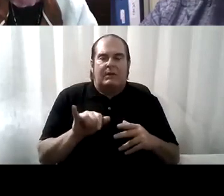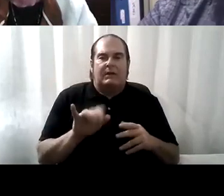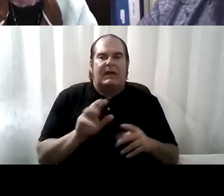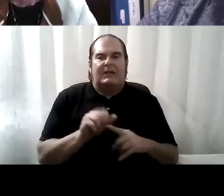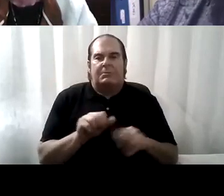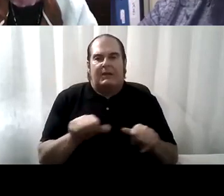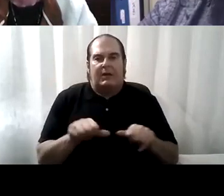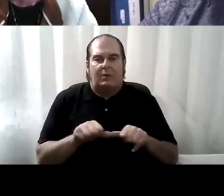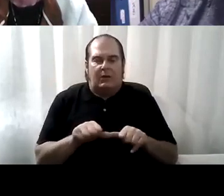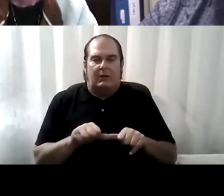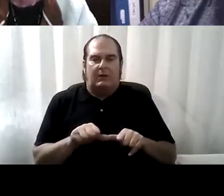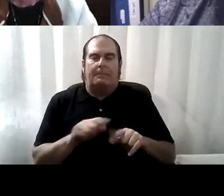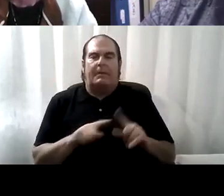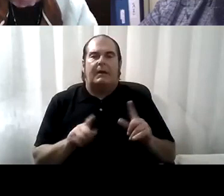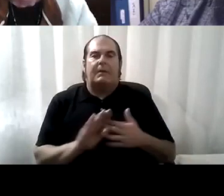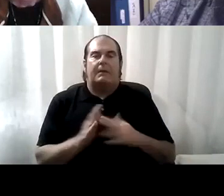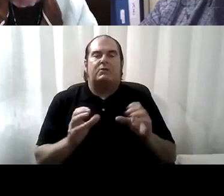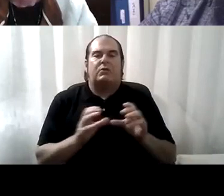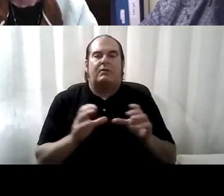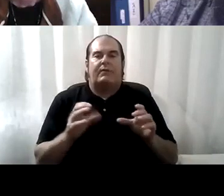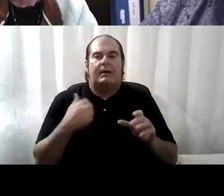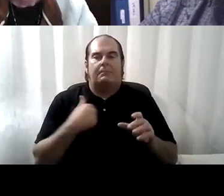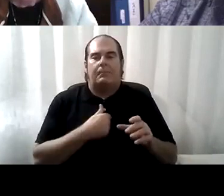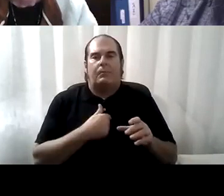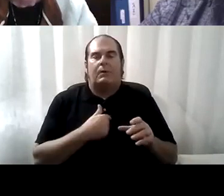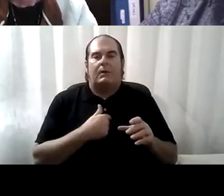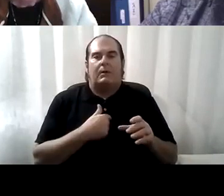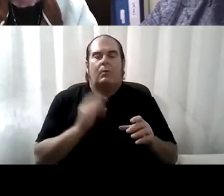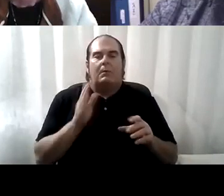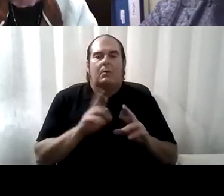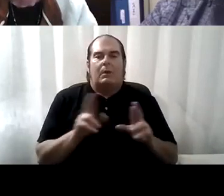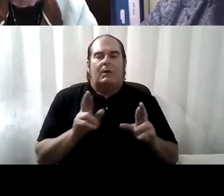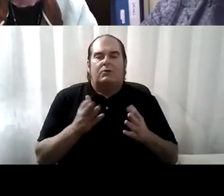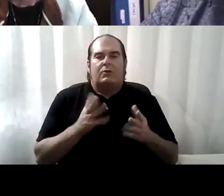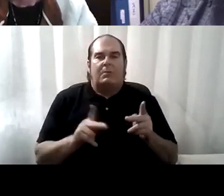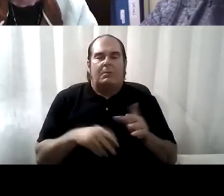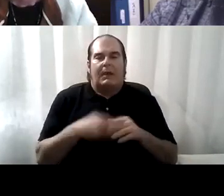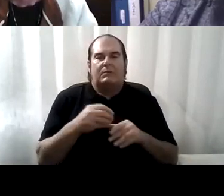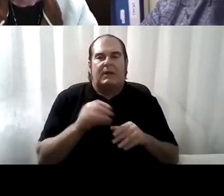certified means we're ready to serve folks outside of that area.